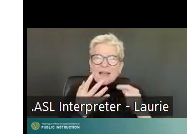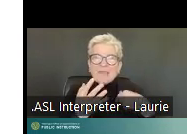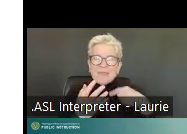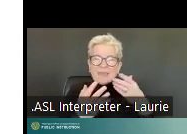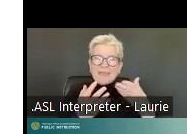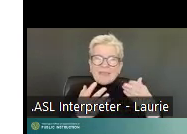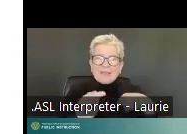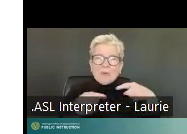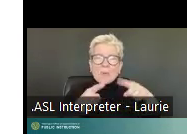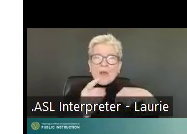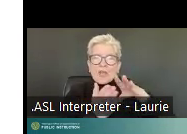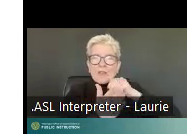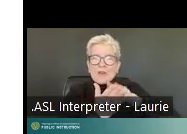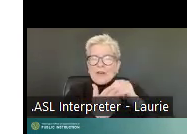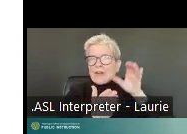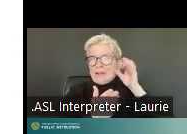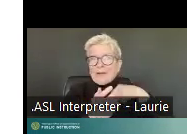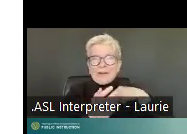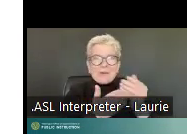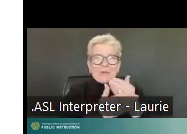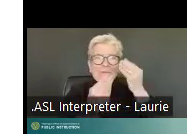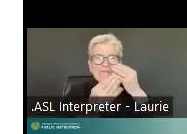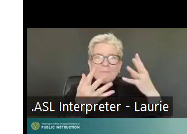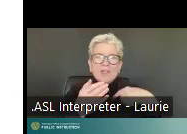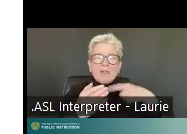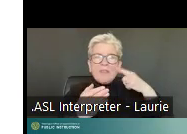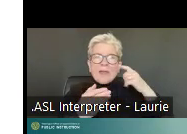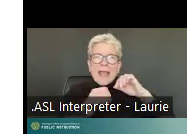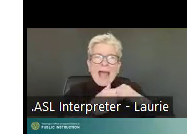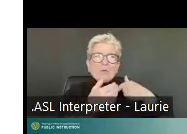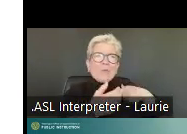this great information, to think about well how can I get it to the families who need it